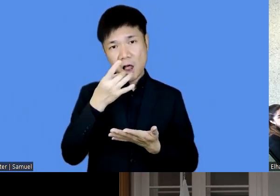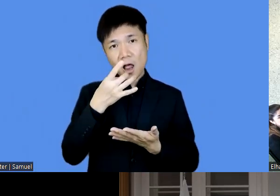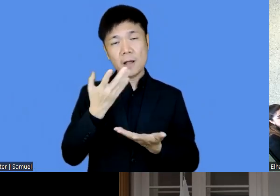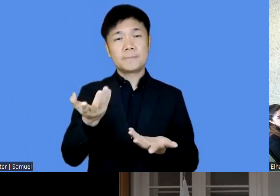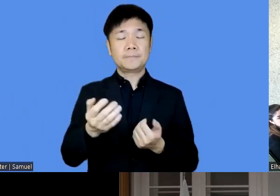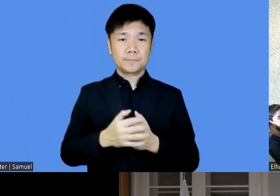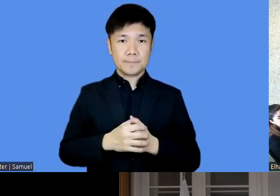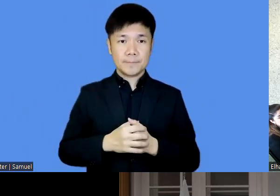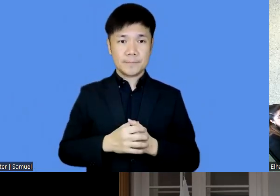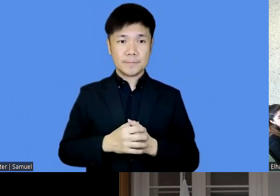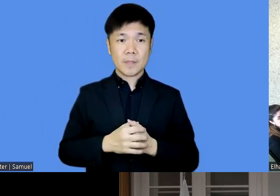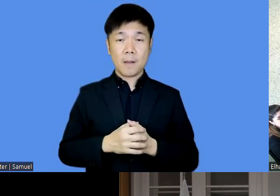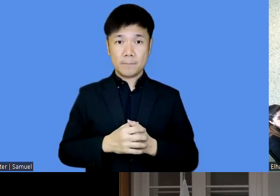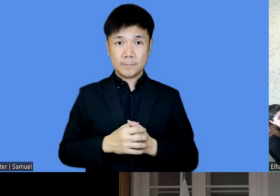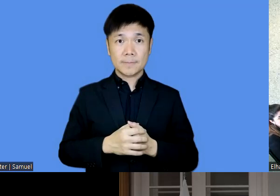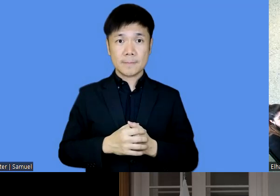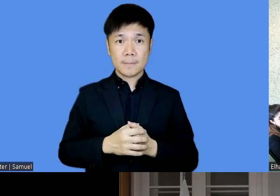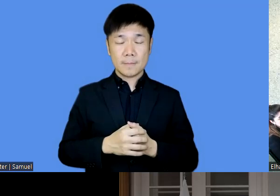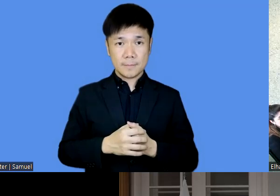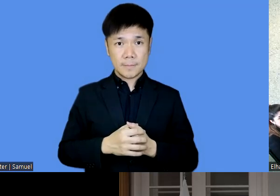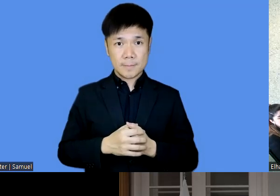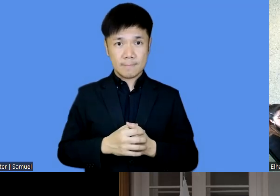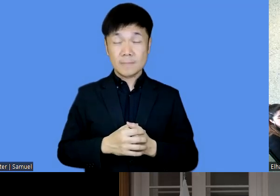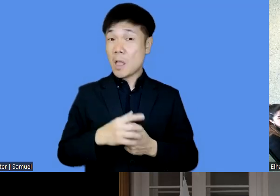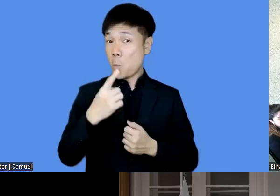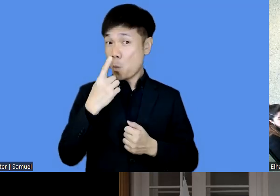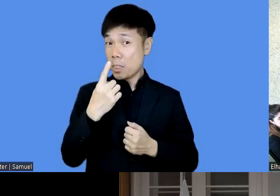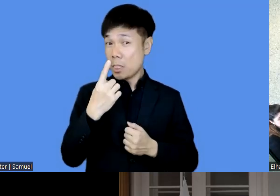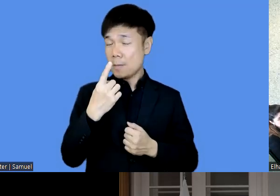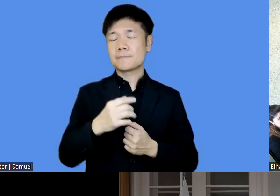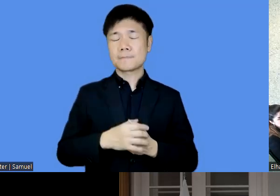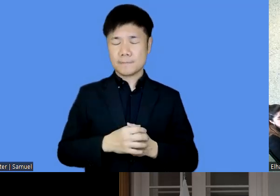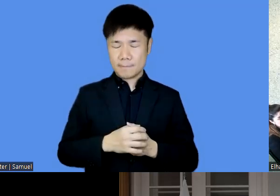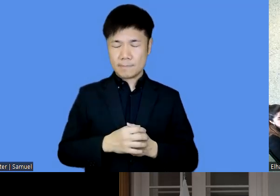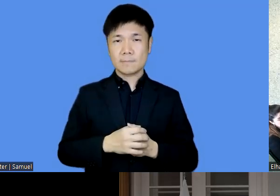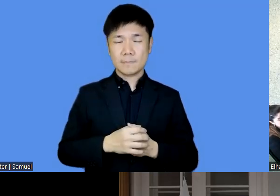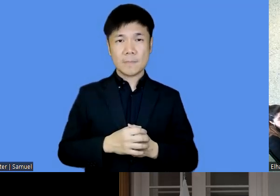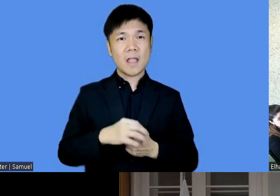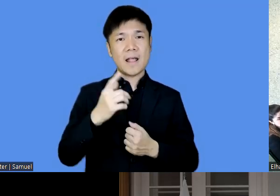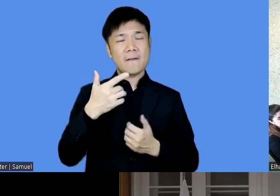but in addition to that one thing that needs to be considered is the transportation expenses